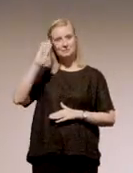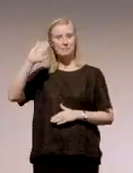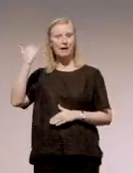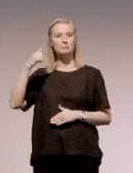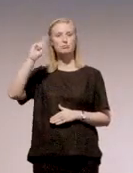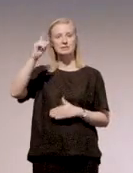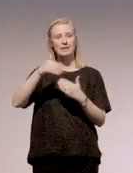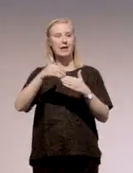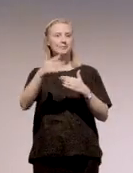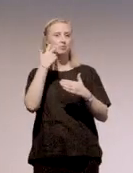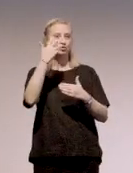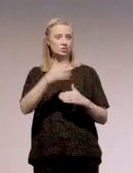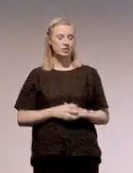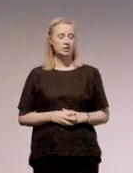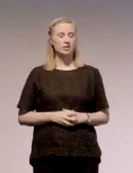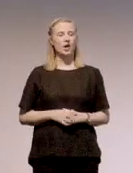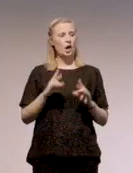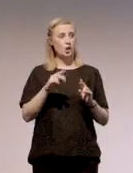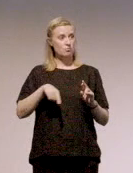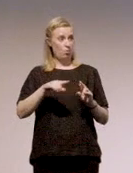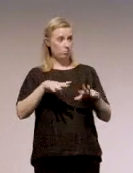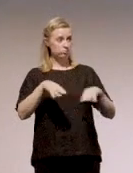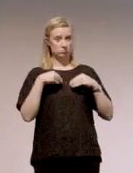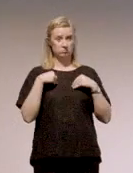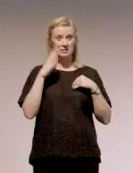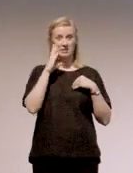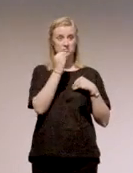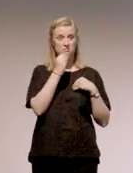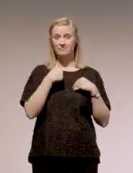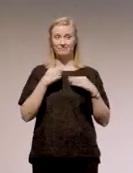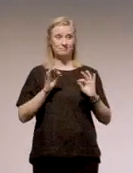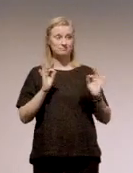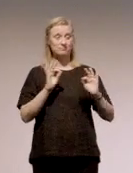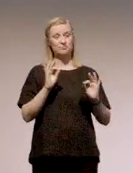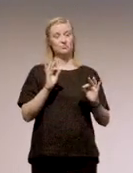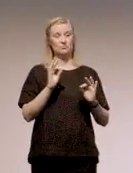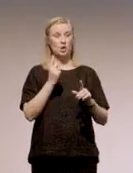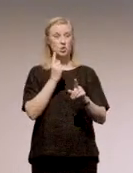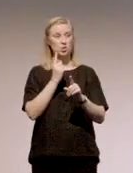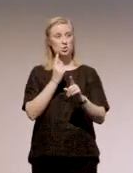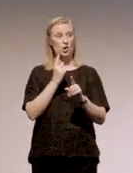Now, I hope you don't mind this afternoon I'm not going to talk to 20% of you and I think it will be...